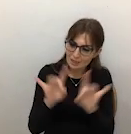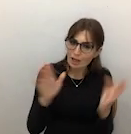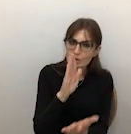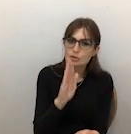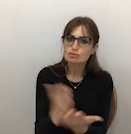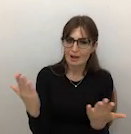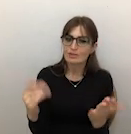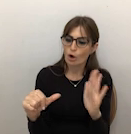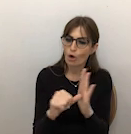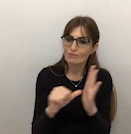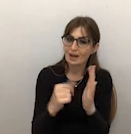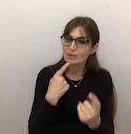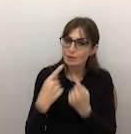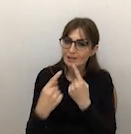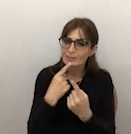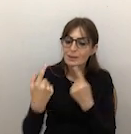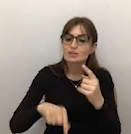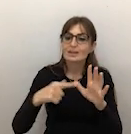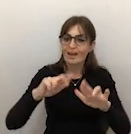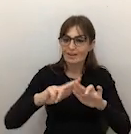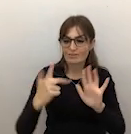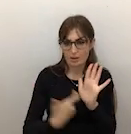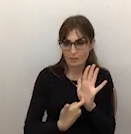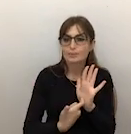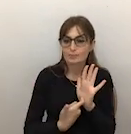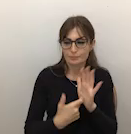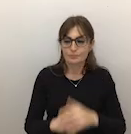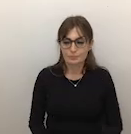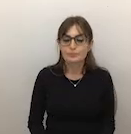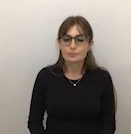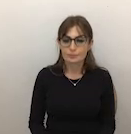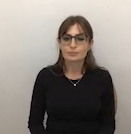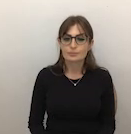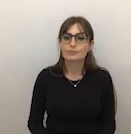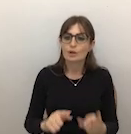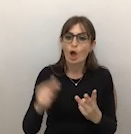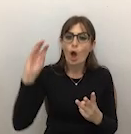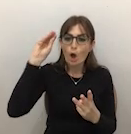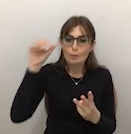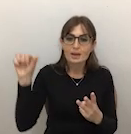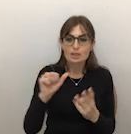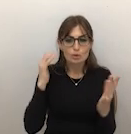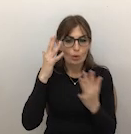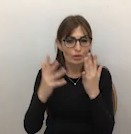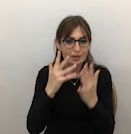and transparency of financial disclosures in the AFR. Third, the committee should consider the solvency